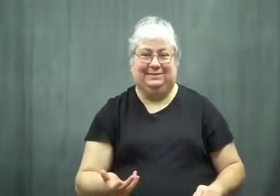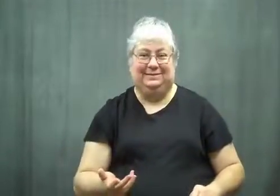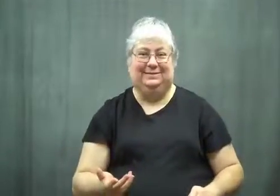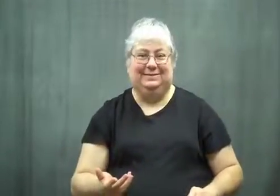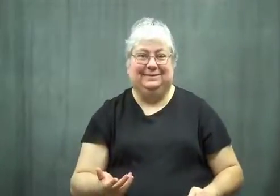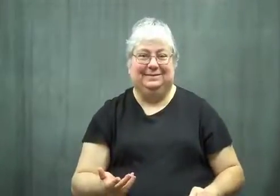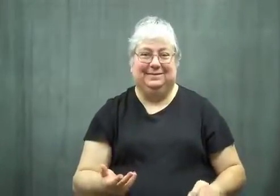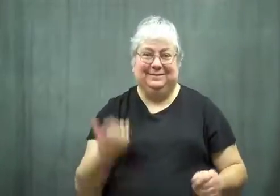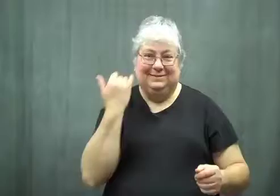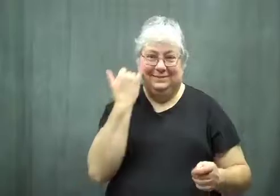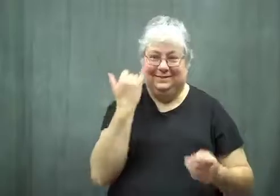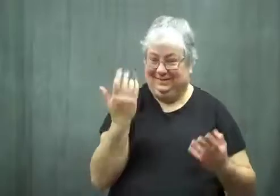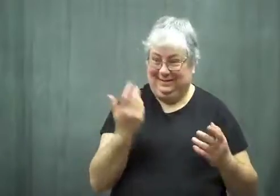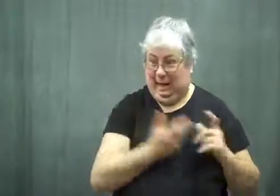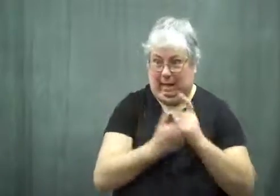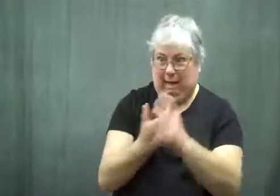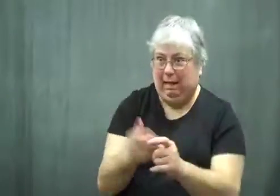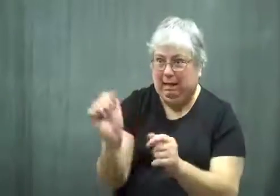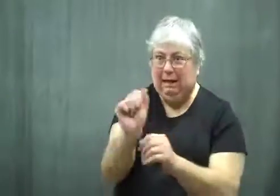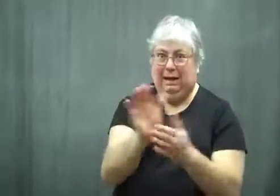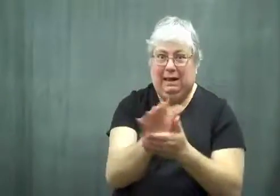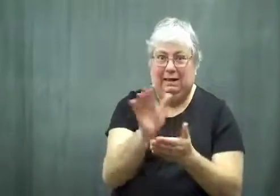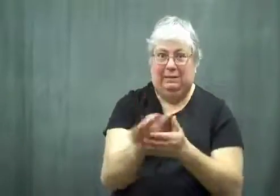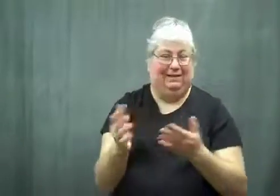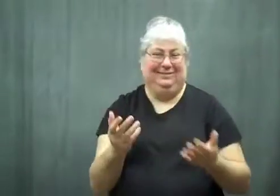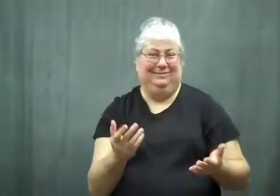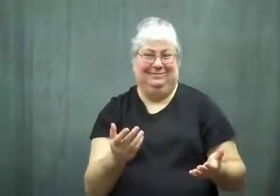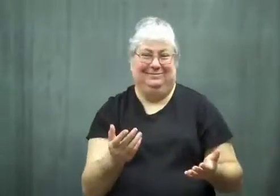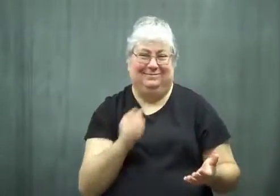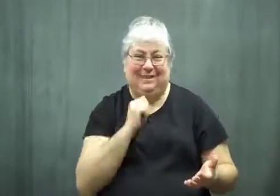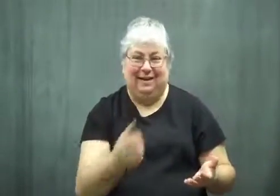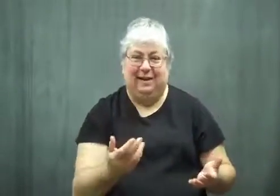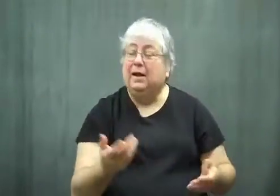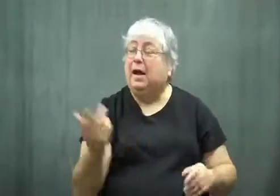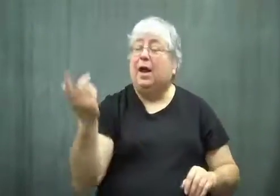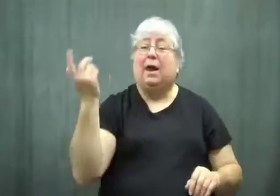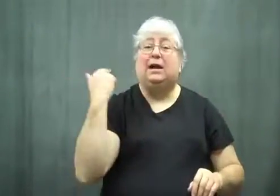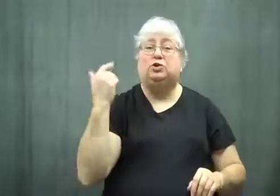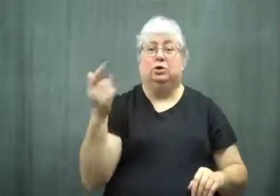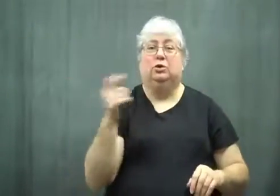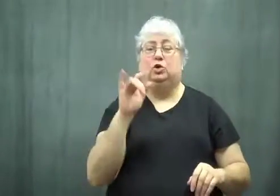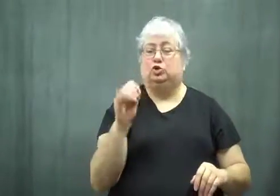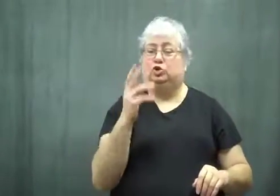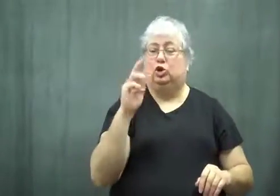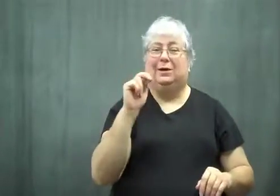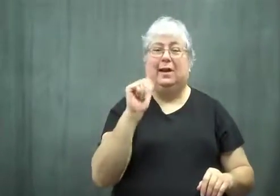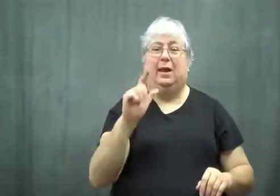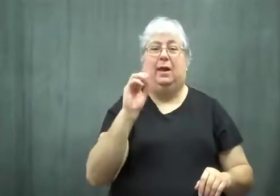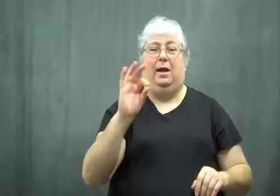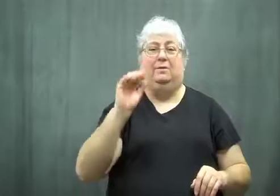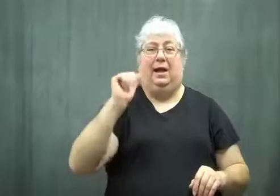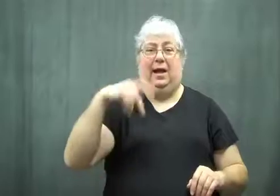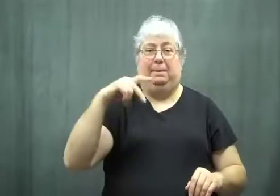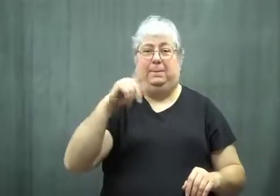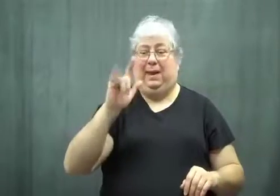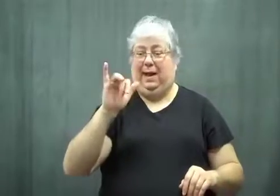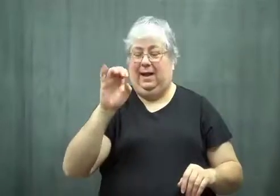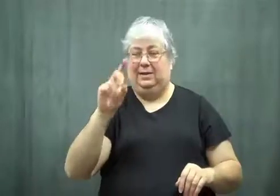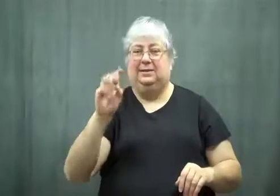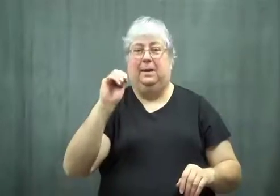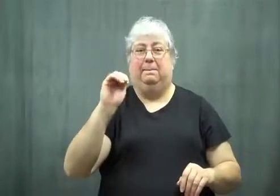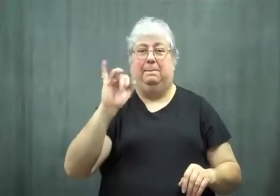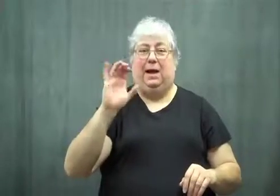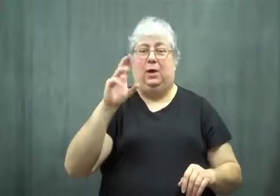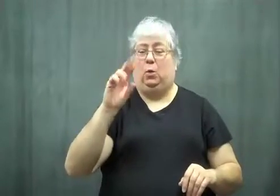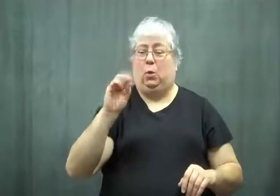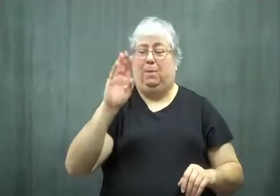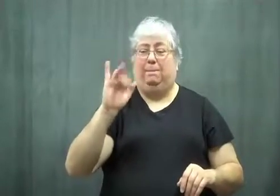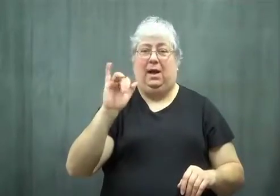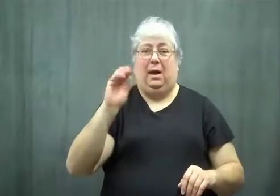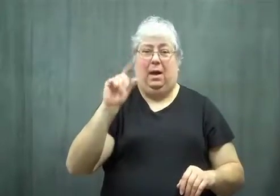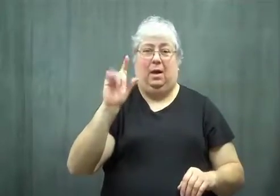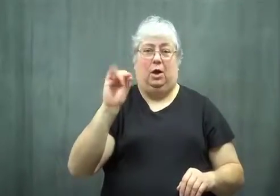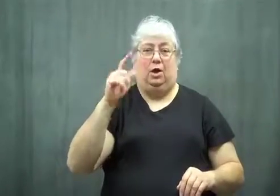They can't run and spray something every time a person is done trying something out.